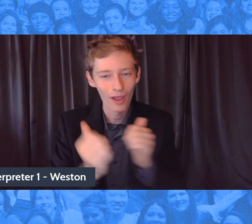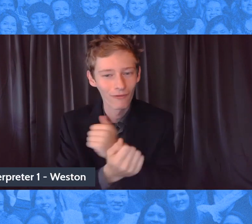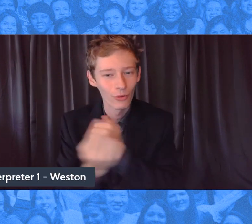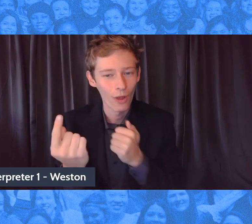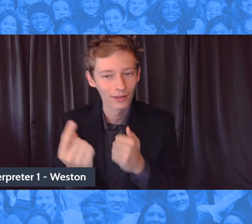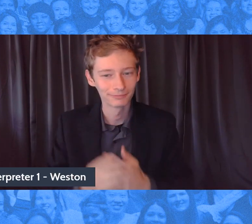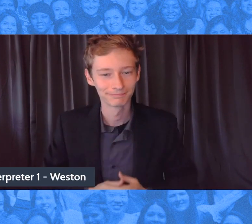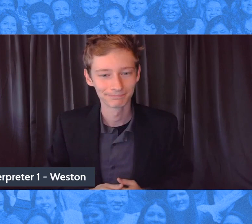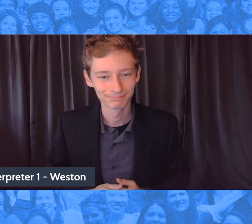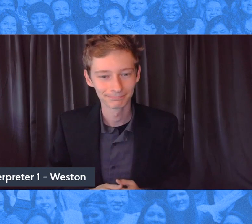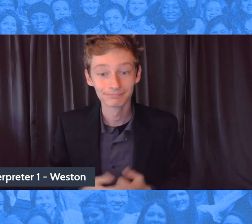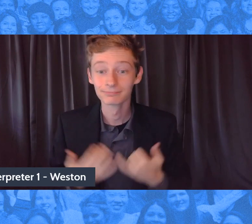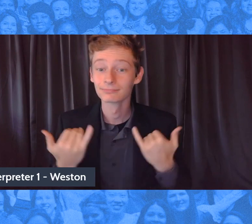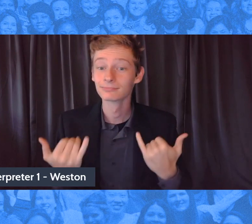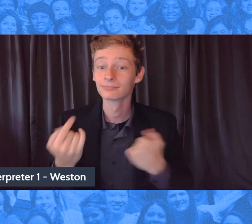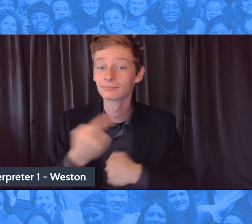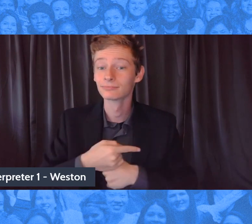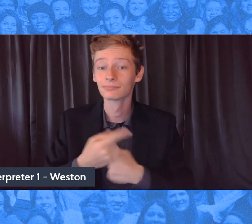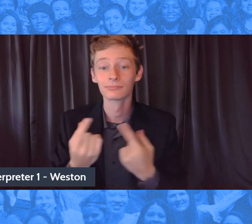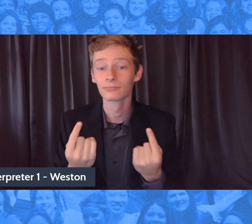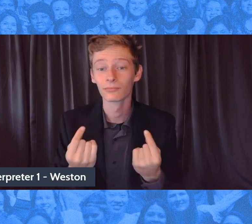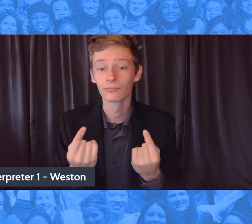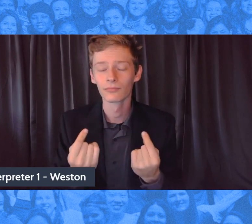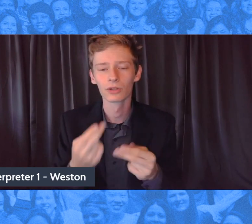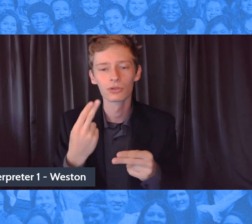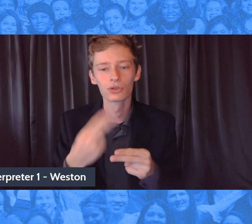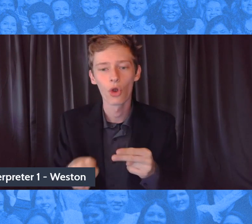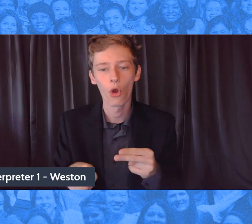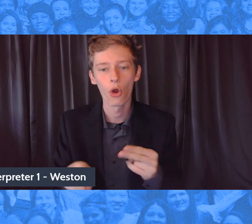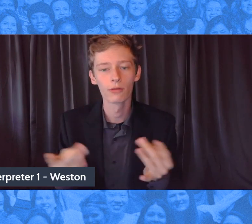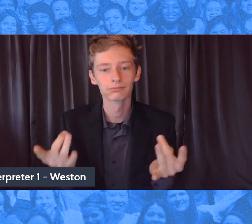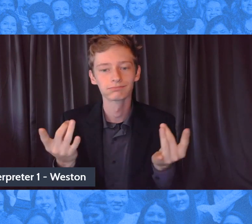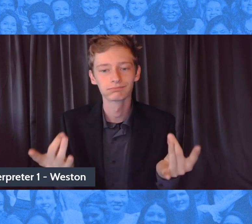Today, we're gonna be doing a brief meditation practice